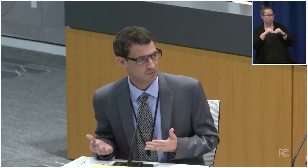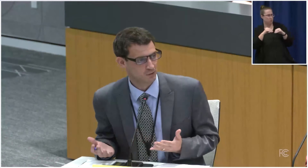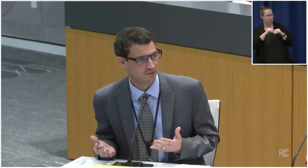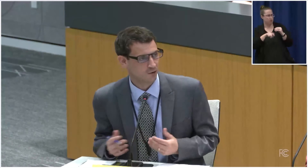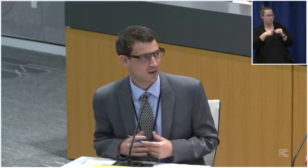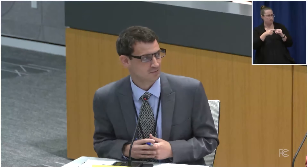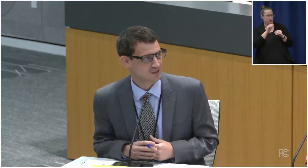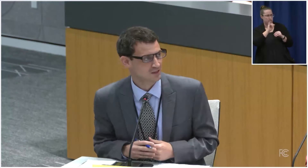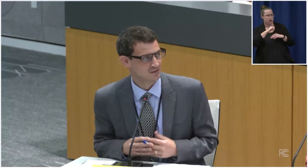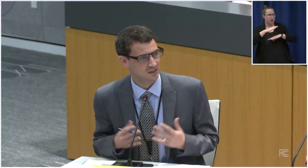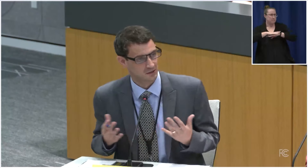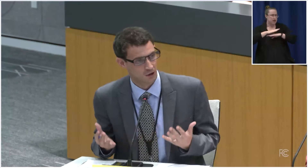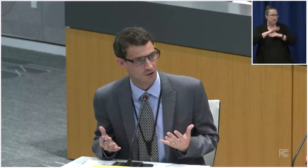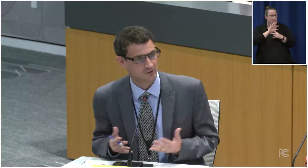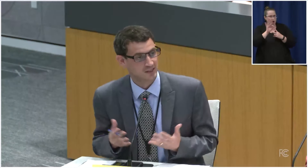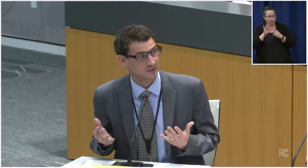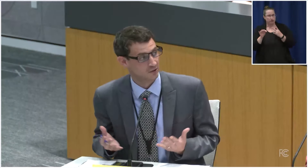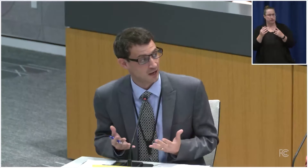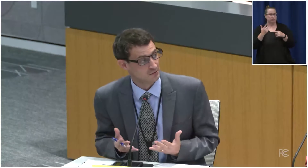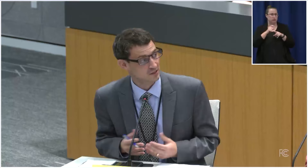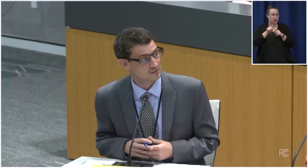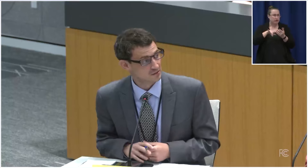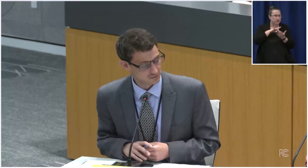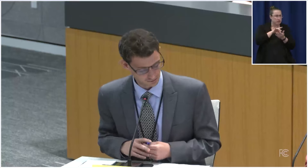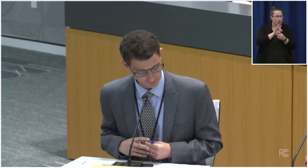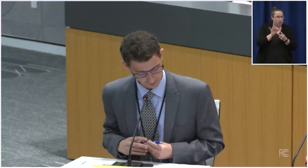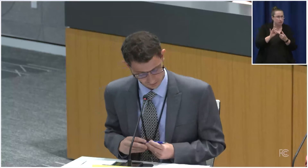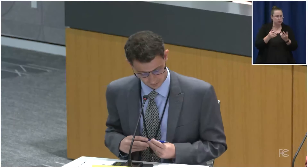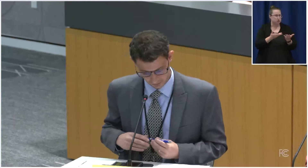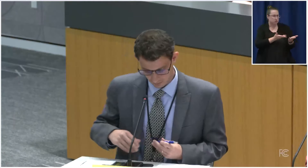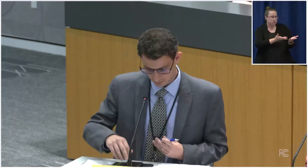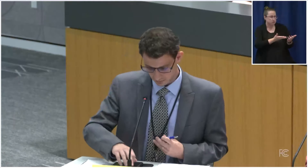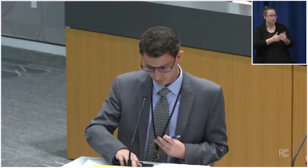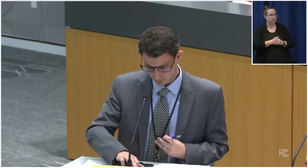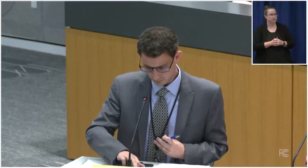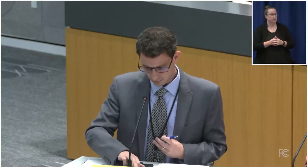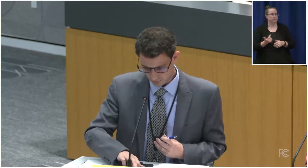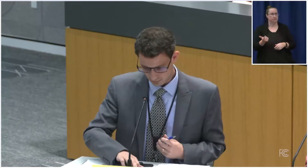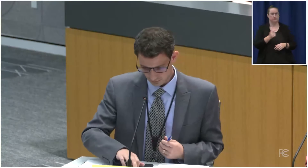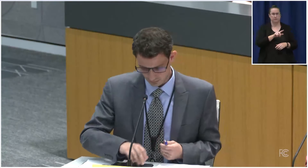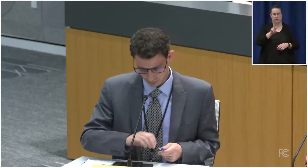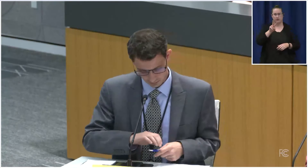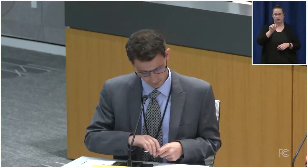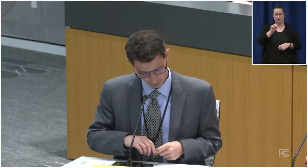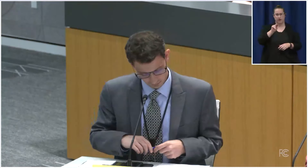WITH VANNESSA WHAT ARE SOME DVC SERVICES AVAILABLE TODAY, THE INDUSTRY AS IT CURRENTLY EXISTS OUT THERE WHAT CAN YOU TELL US ABOUT THAT AND THE PLATFORM